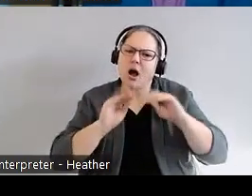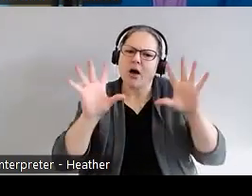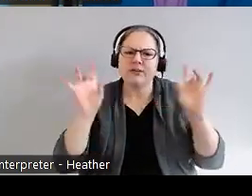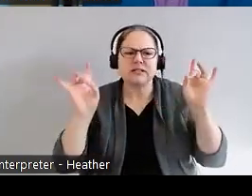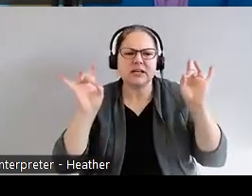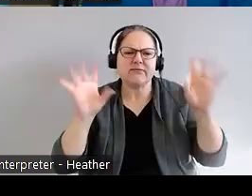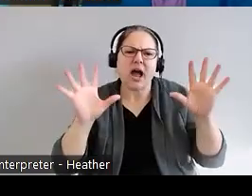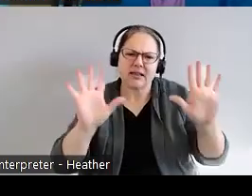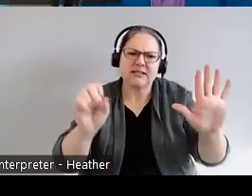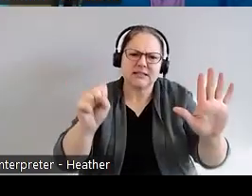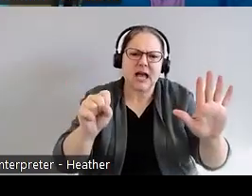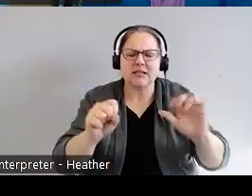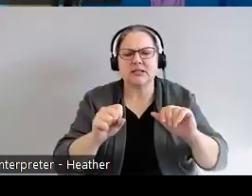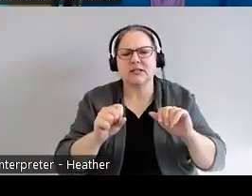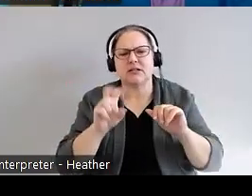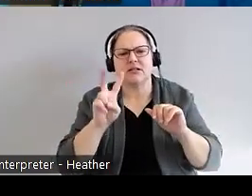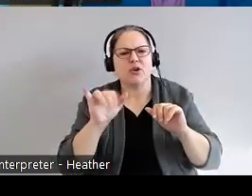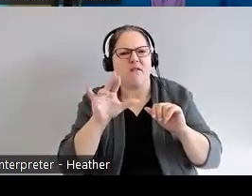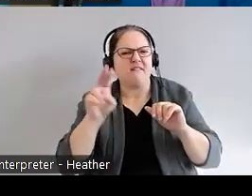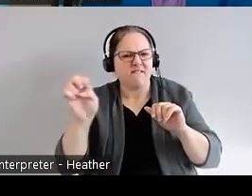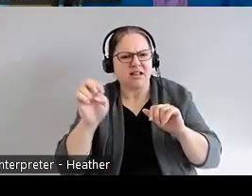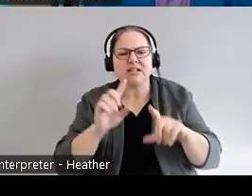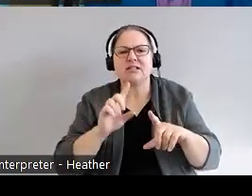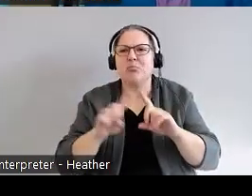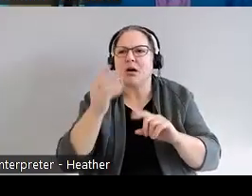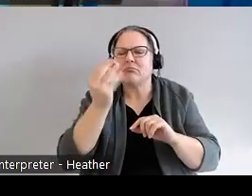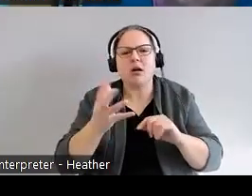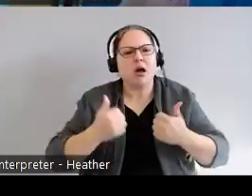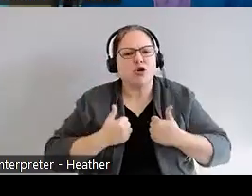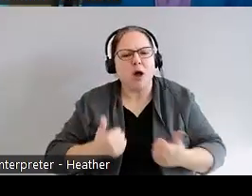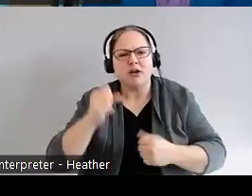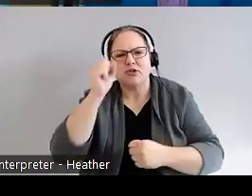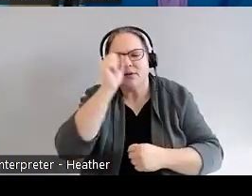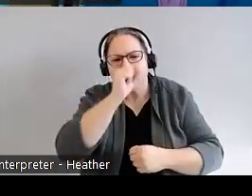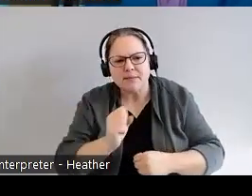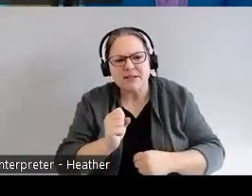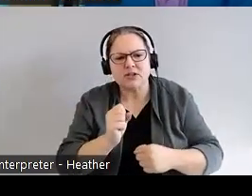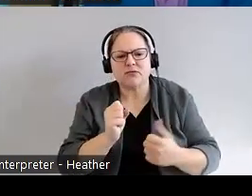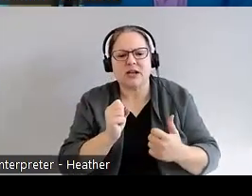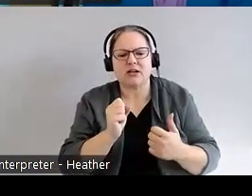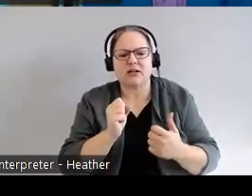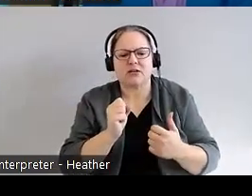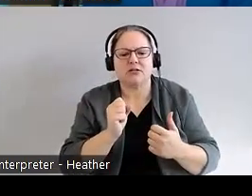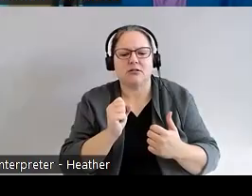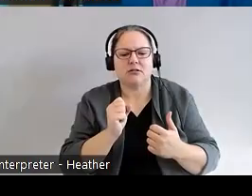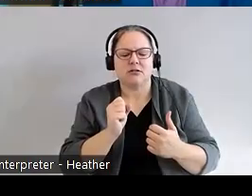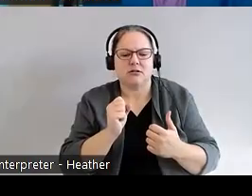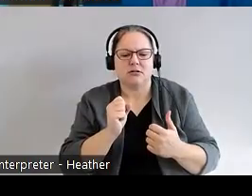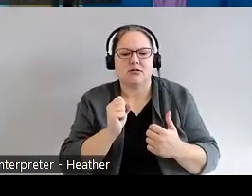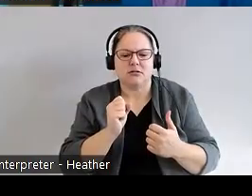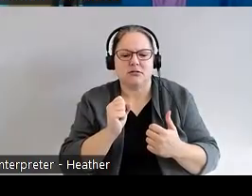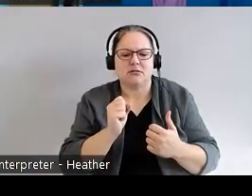thing but you know um aggression is schizophrenia is manif or uh a lot of impatience uh can be uh